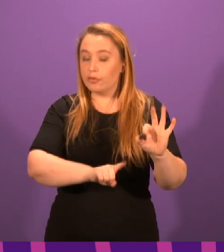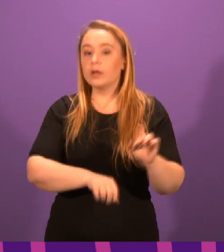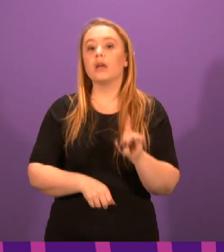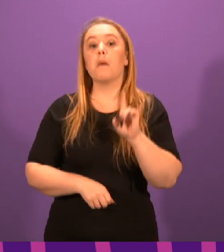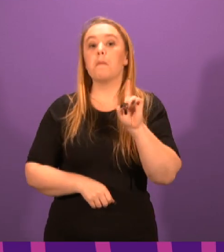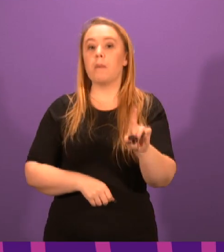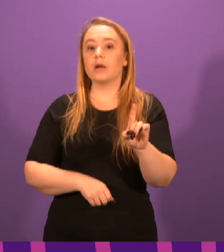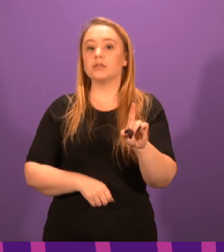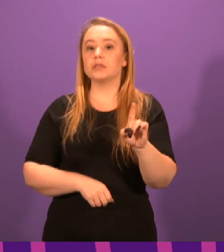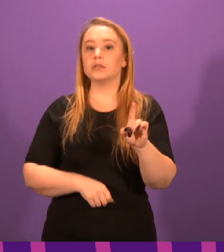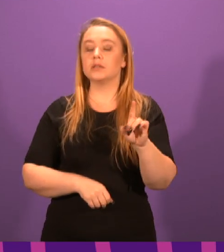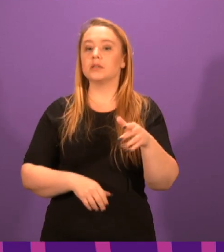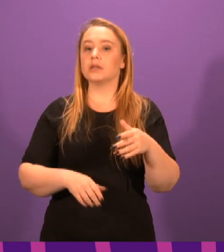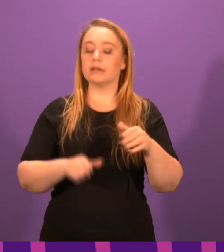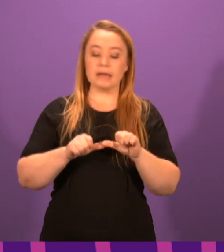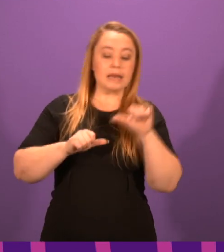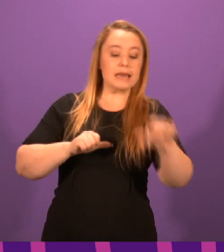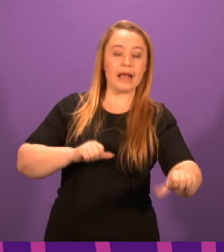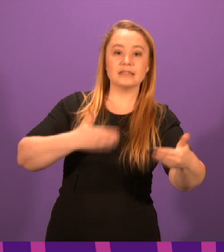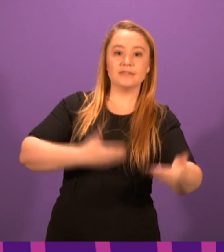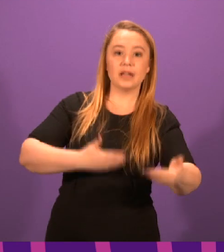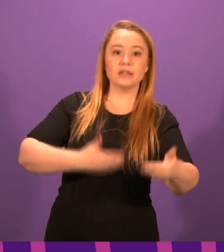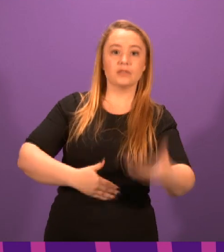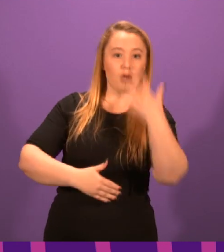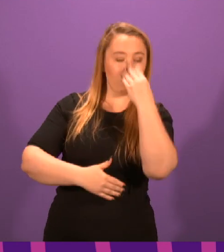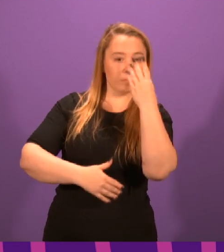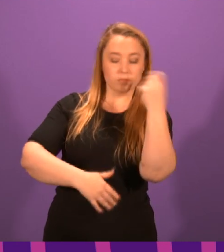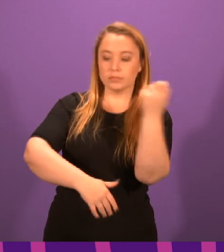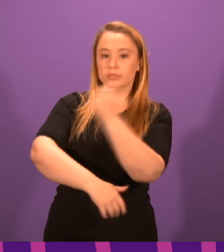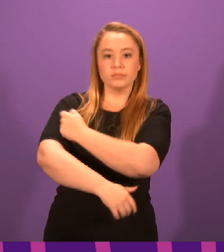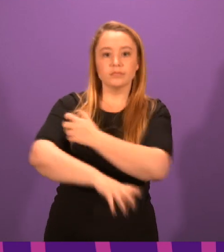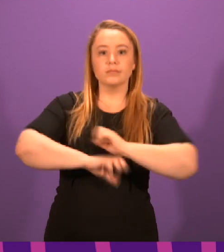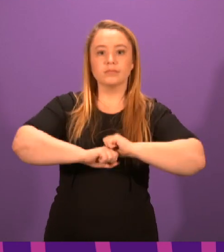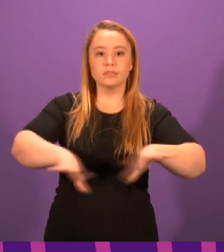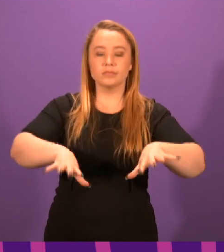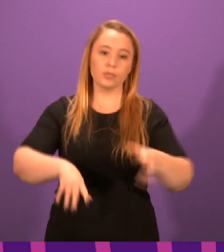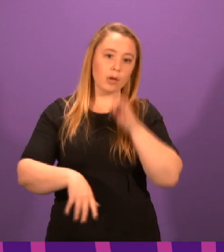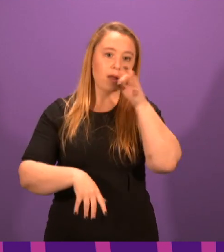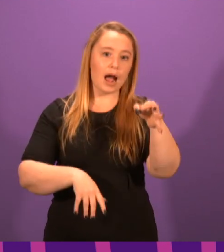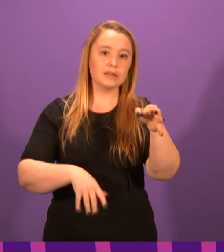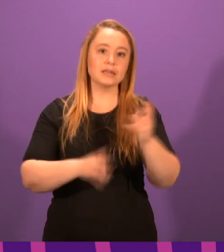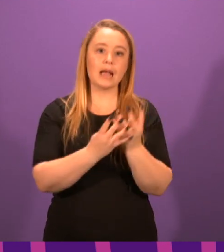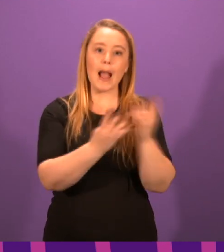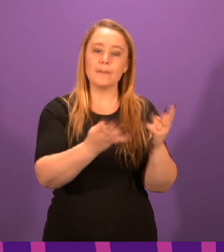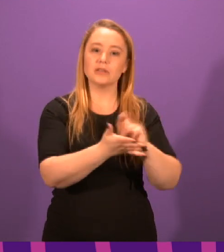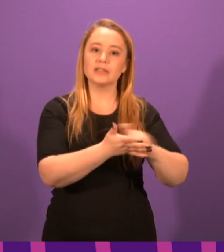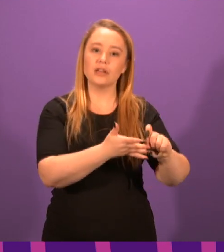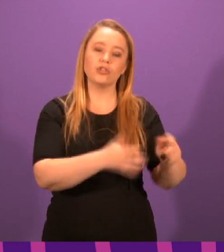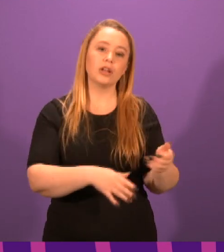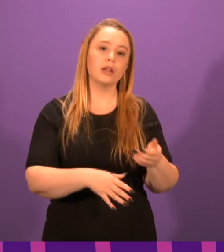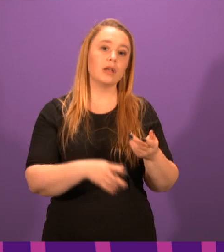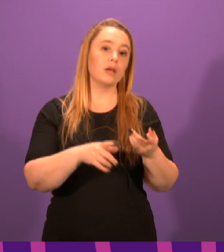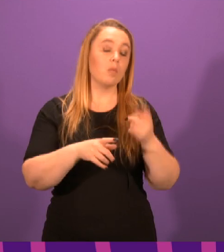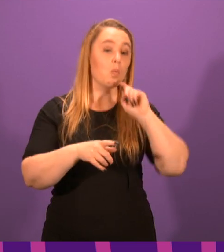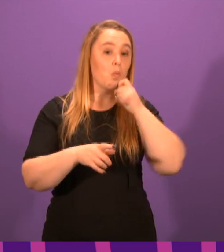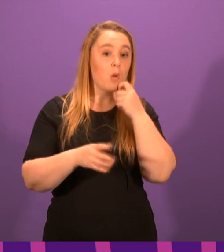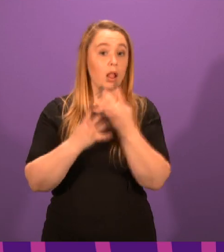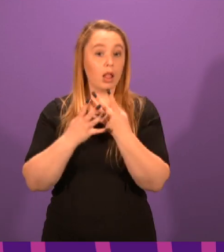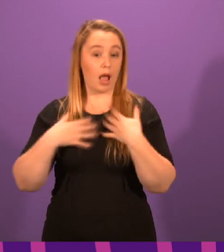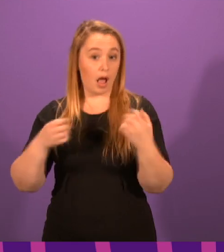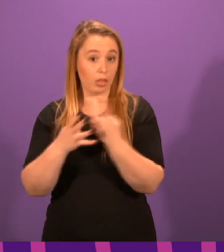Looking to the next phases of the roll-out, will health boards be encouraged to facilitate